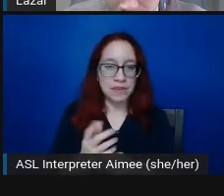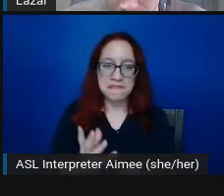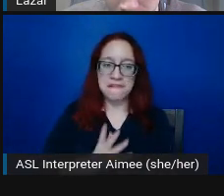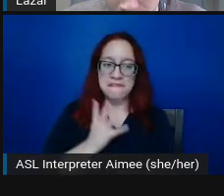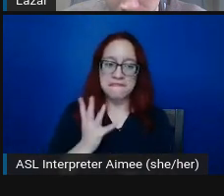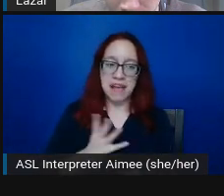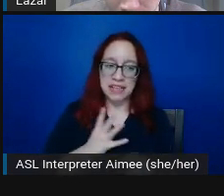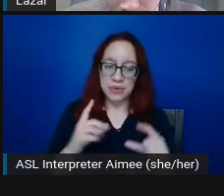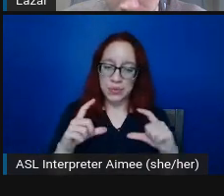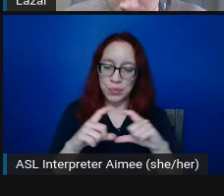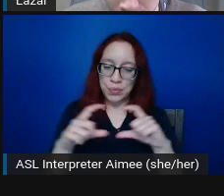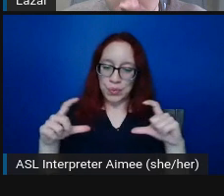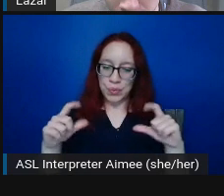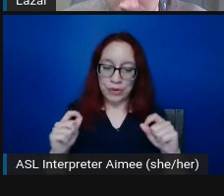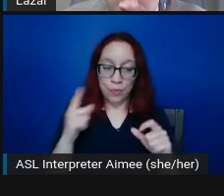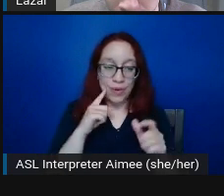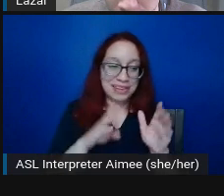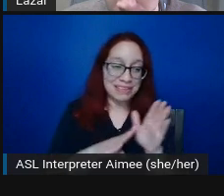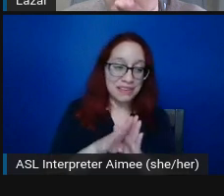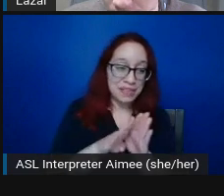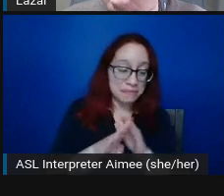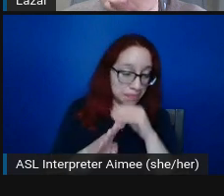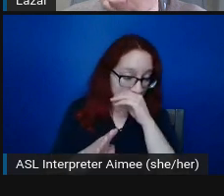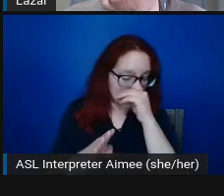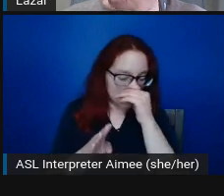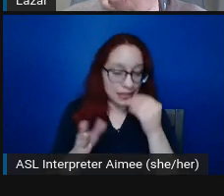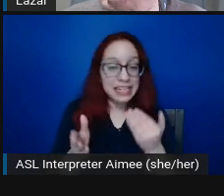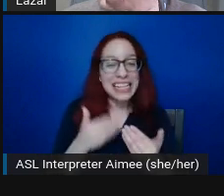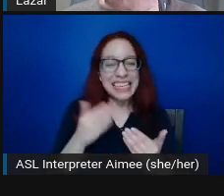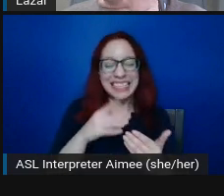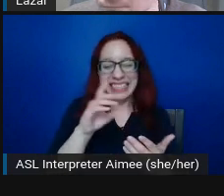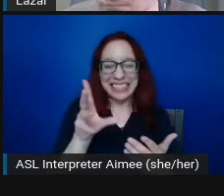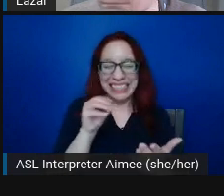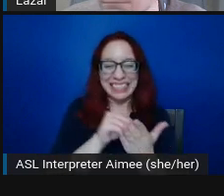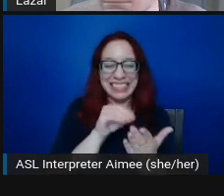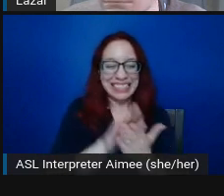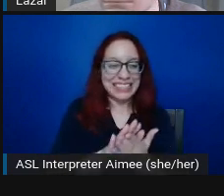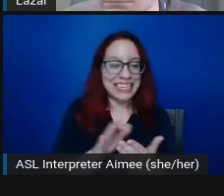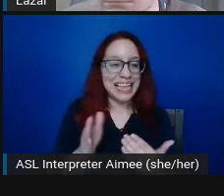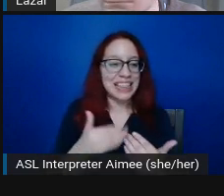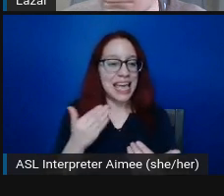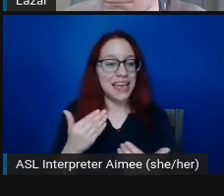using developments that are easier to style than the input element.